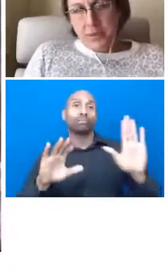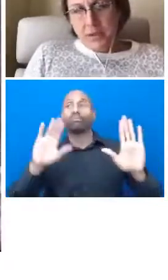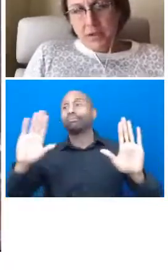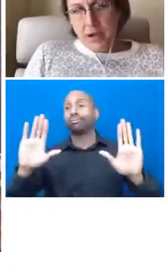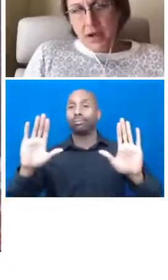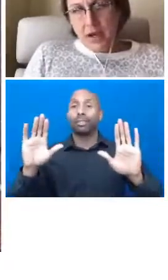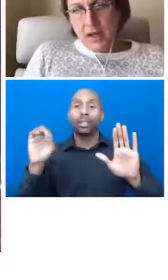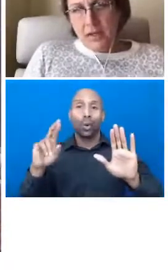I